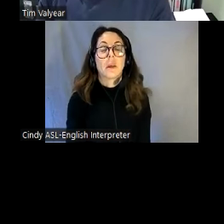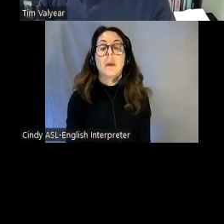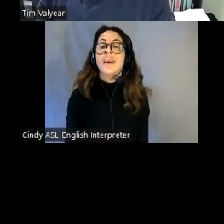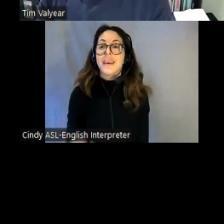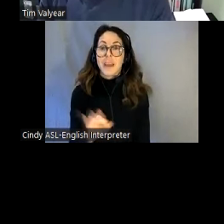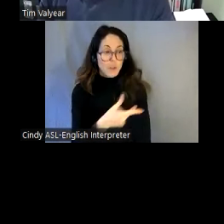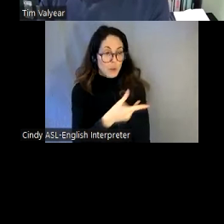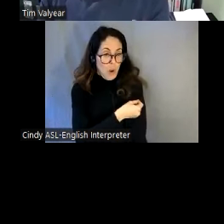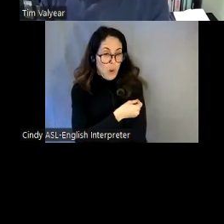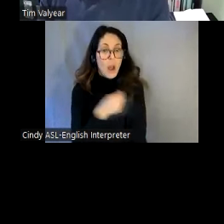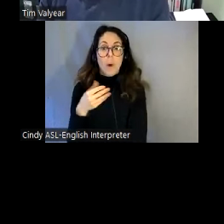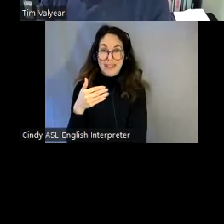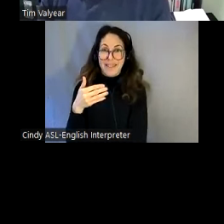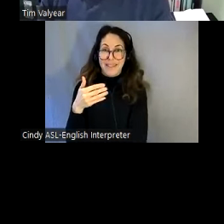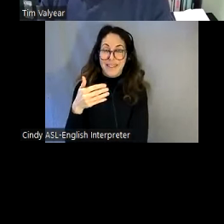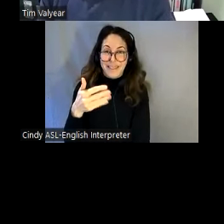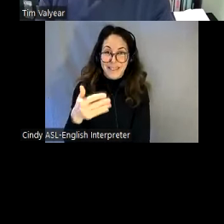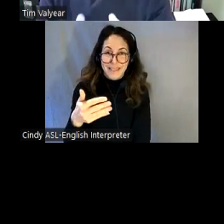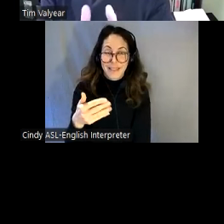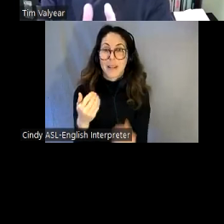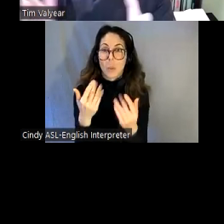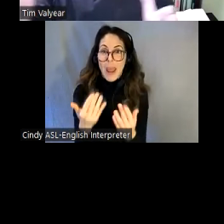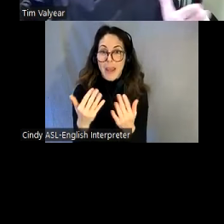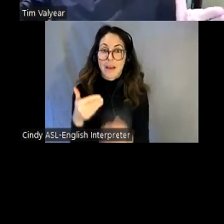constantly doing research, you will get new efficacy